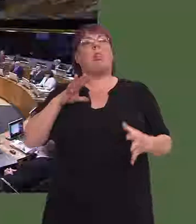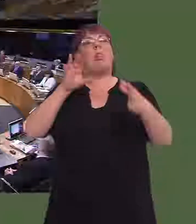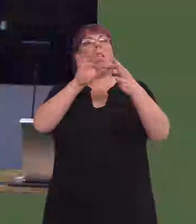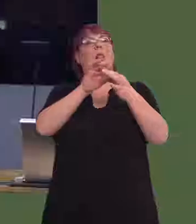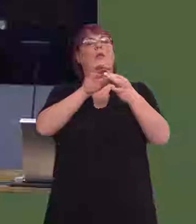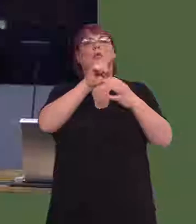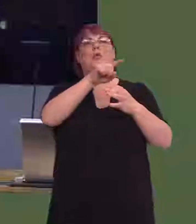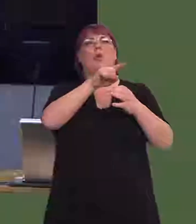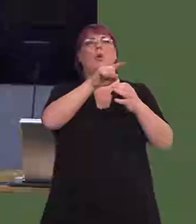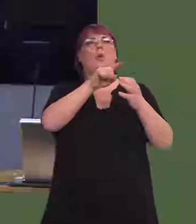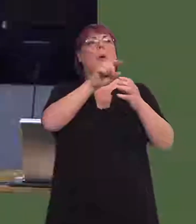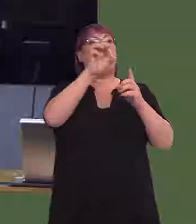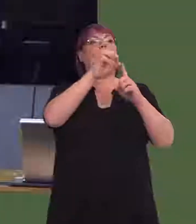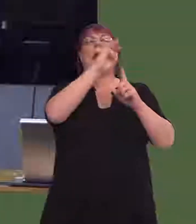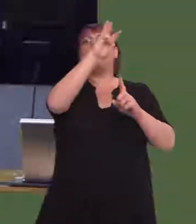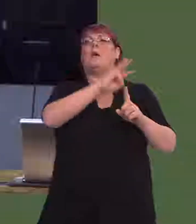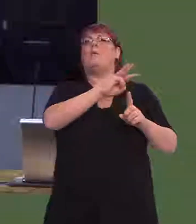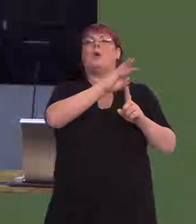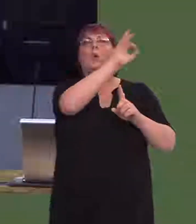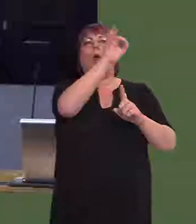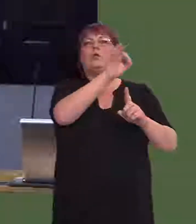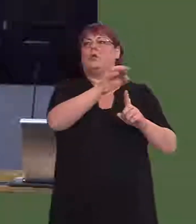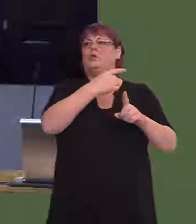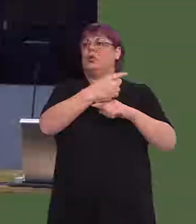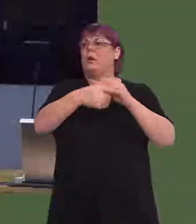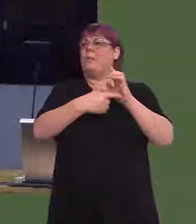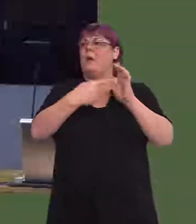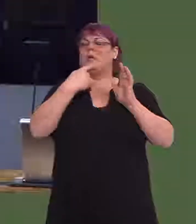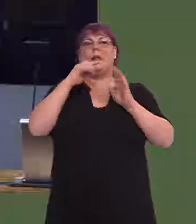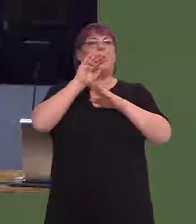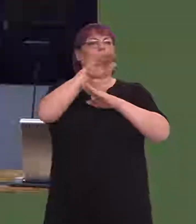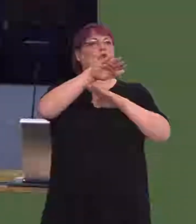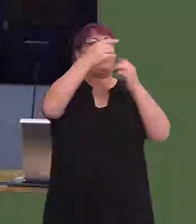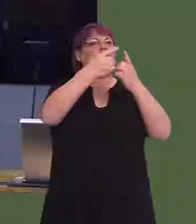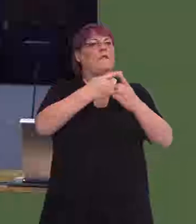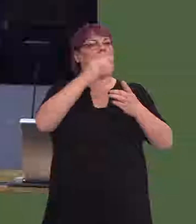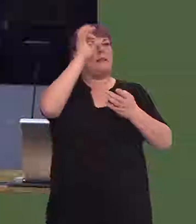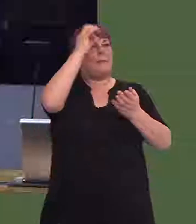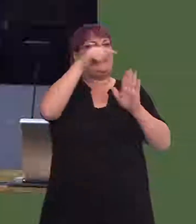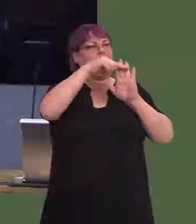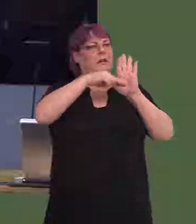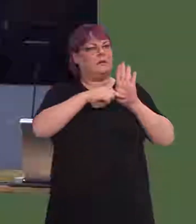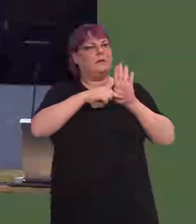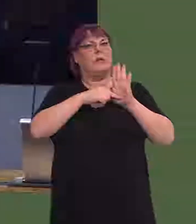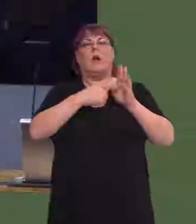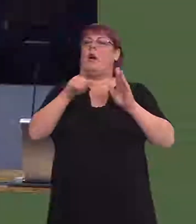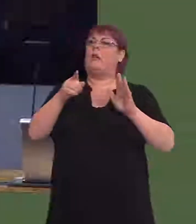ago. She referred to this excellent report from the external affairs committee on how the Welsh Government is preparing for Brexit.